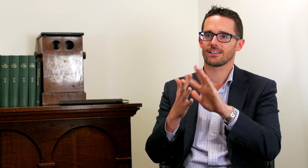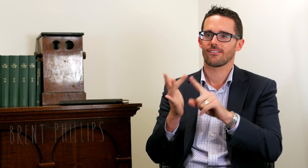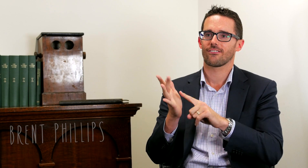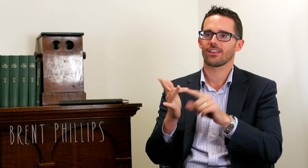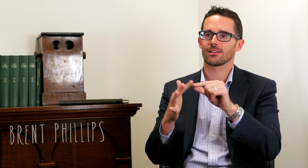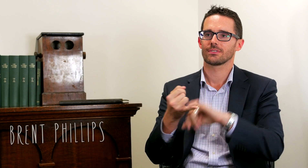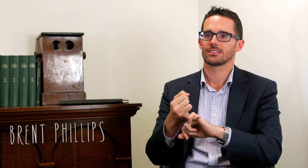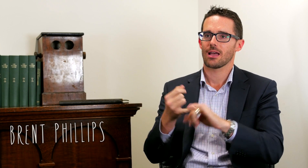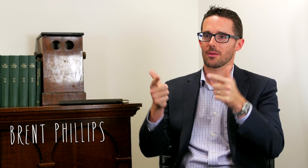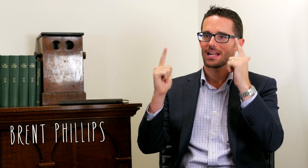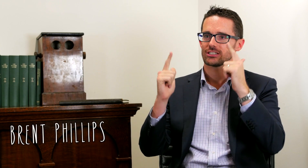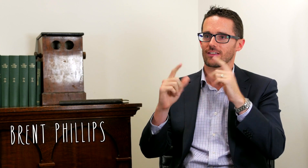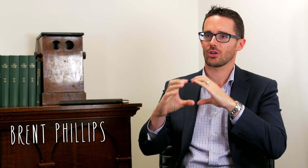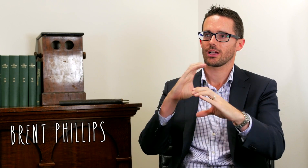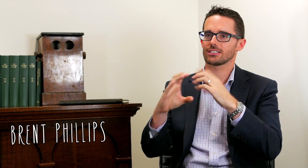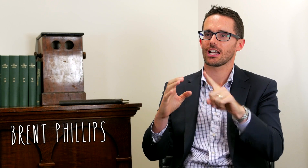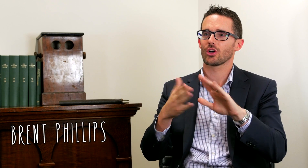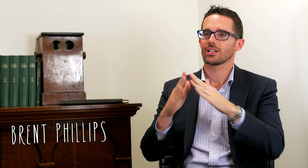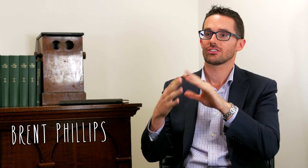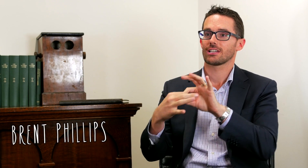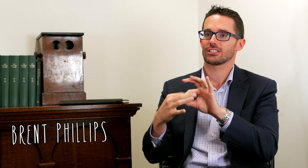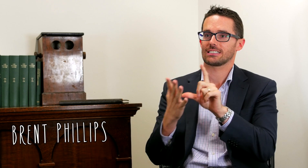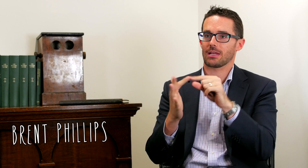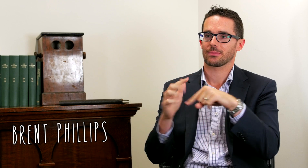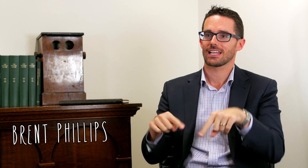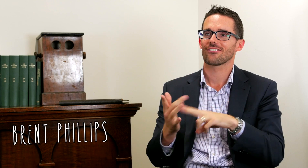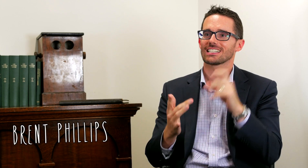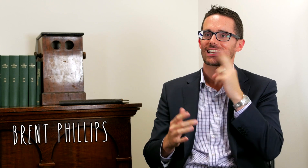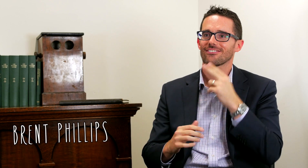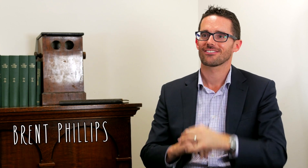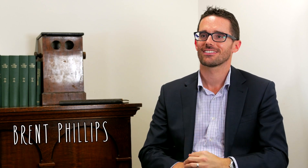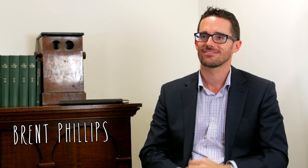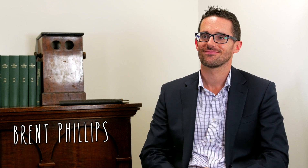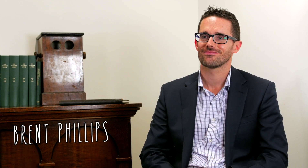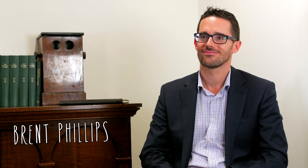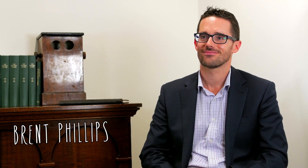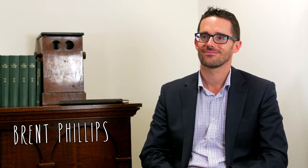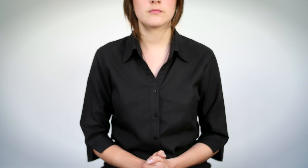I'm Brent Phillips, and I'm the Manager of the Communication and Community Relations Department here at Vicdeaf.